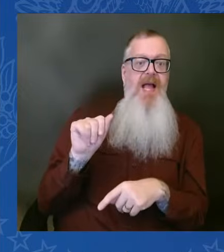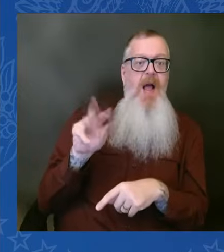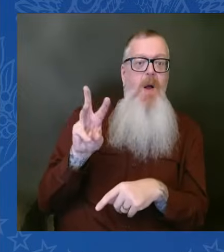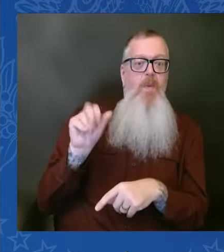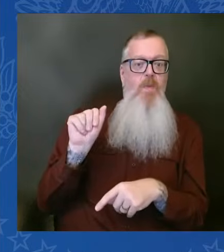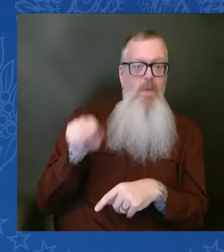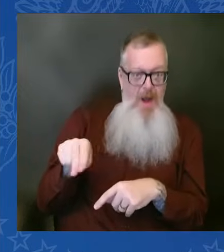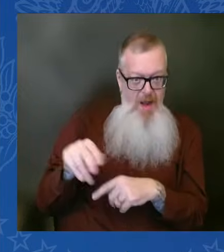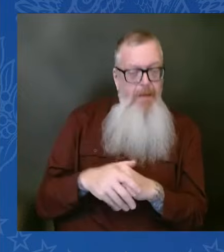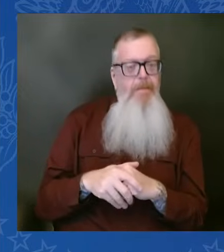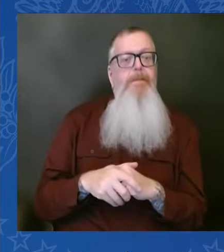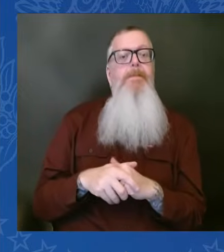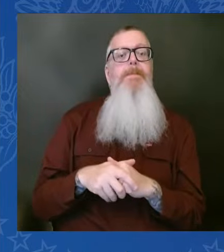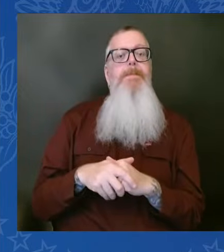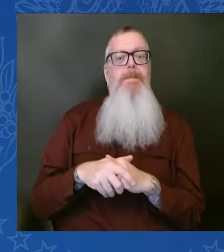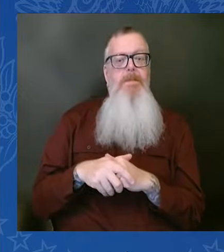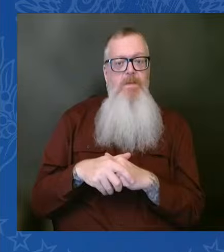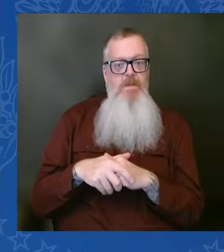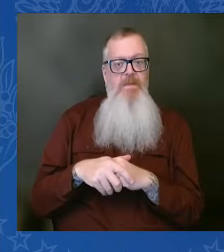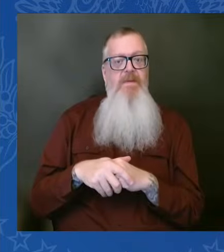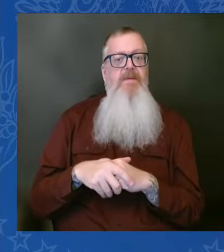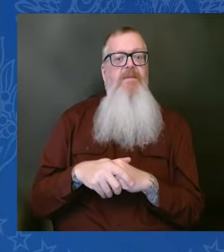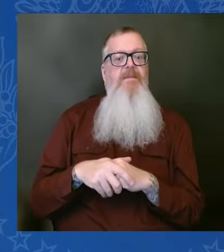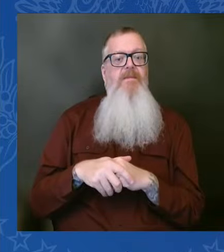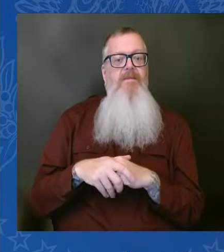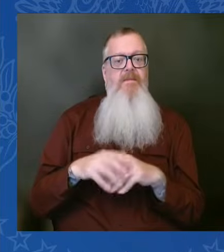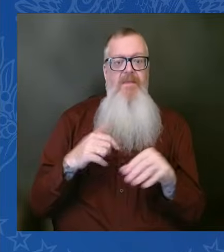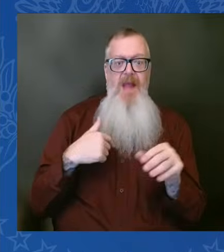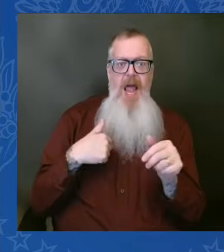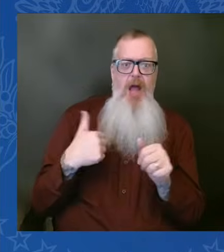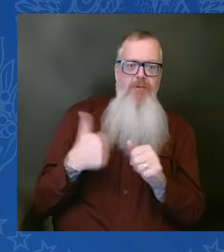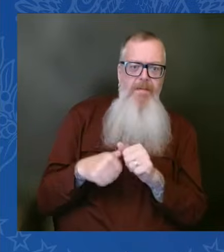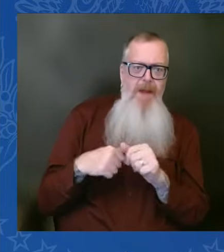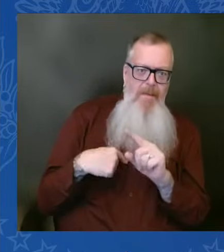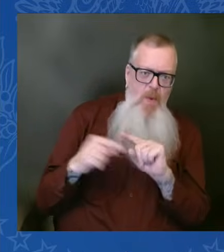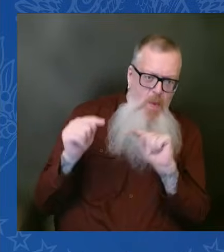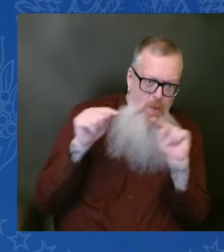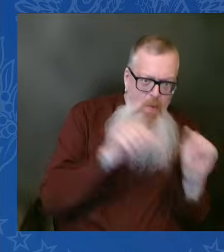I went to South Korea and I met with Moo- -- Yoon and -- and I met with Samsung.